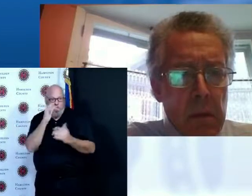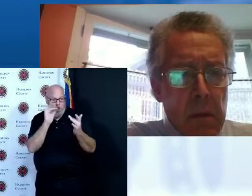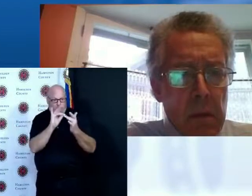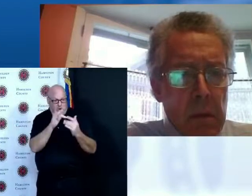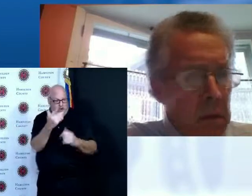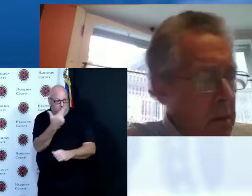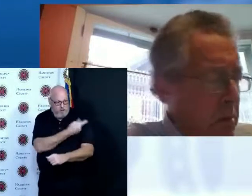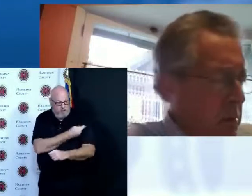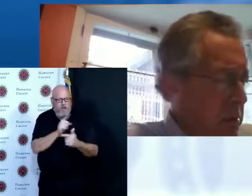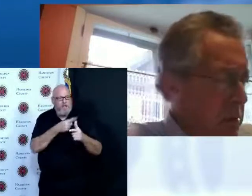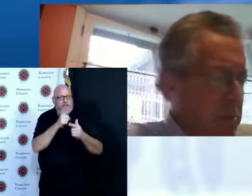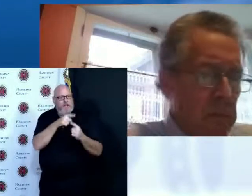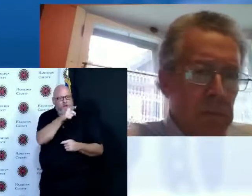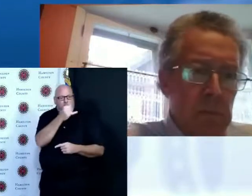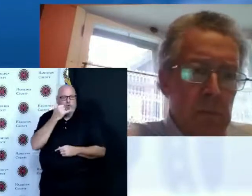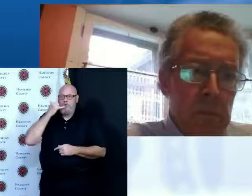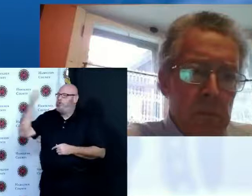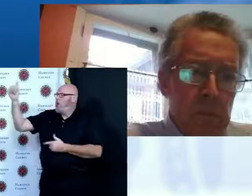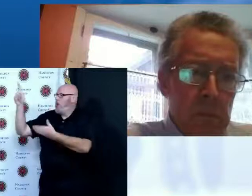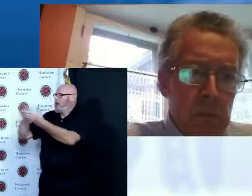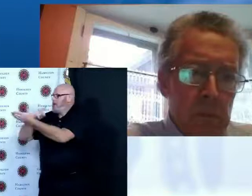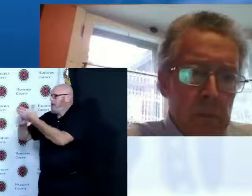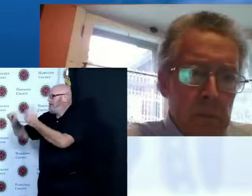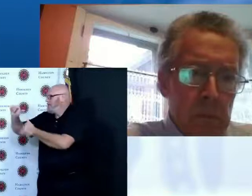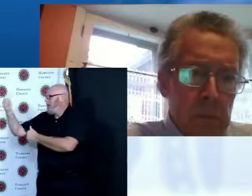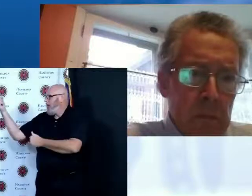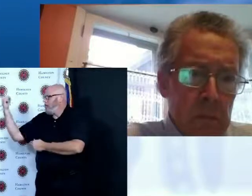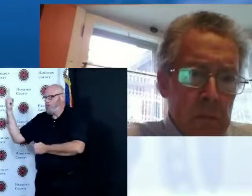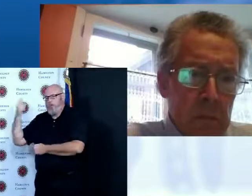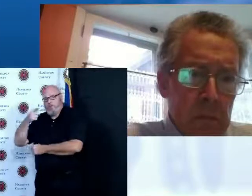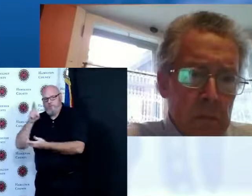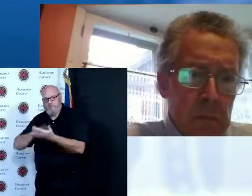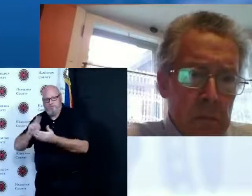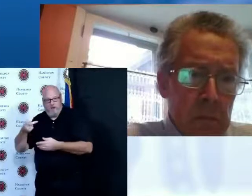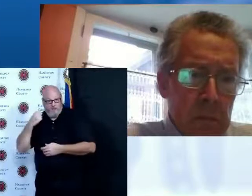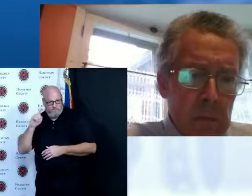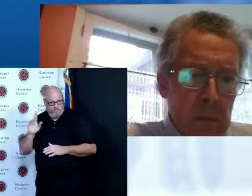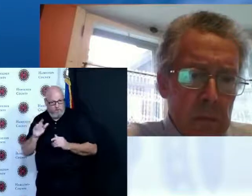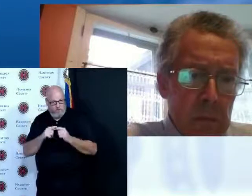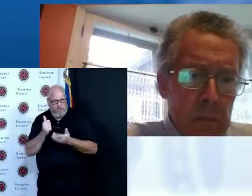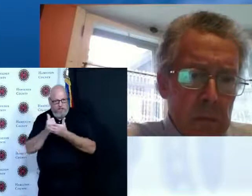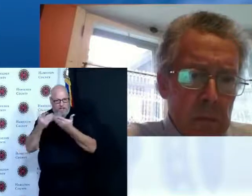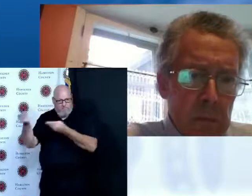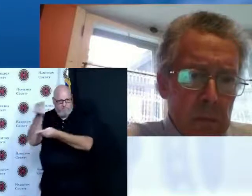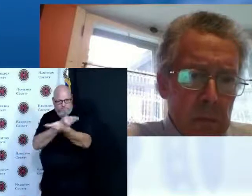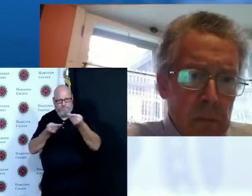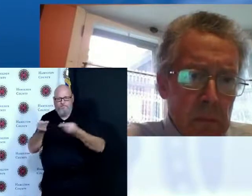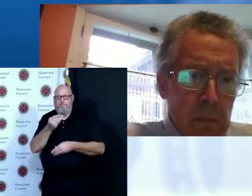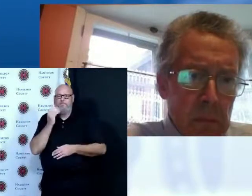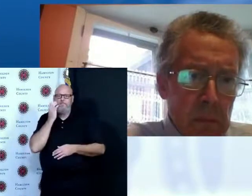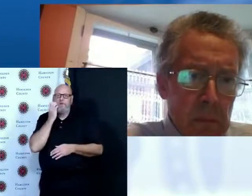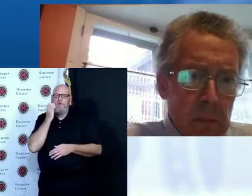to meet the need or rather the folks that are eligible you know that just depends on how